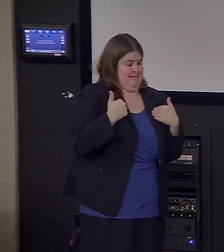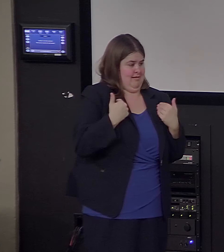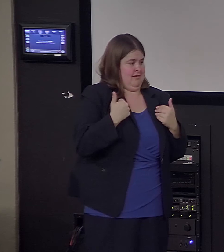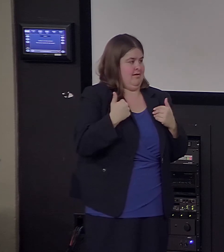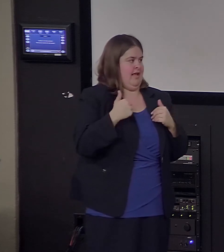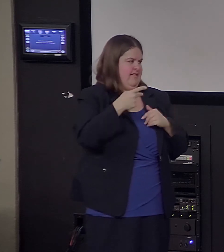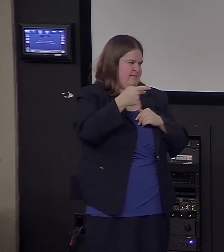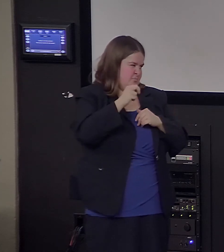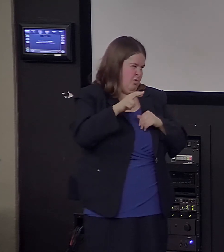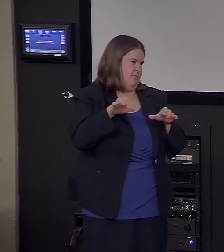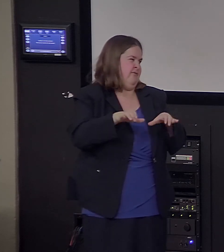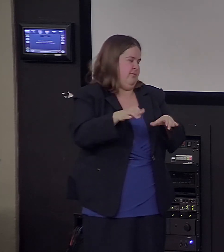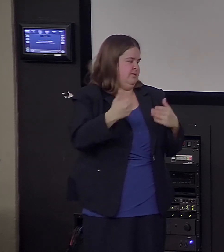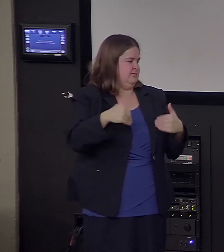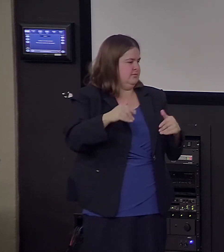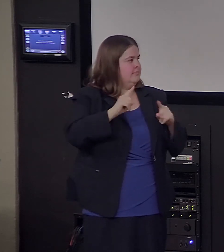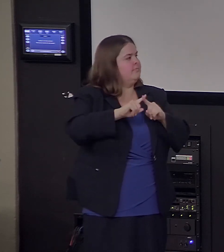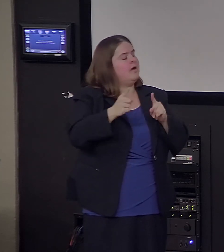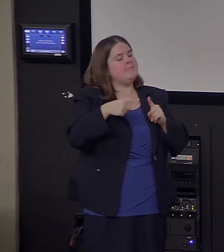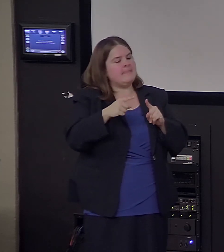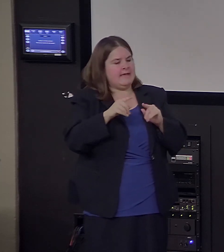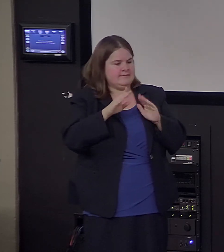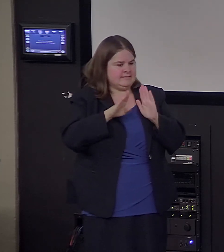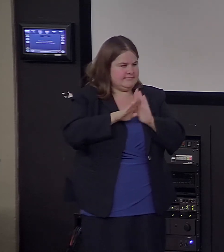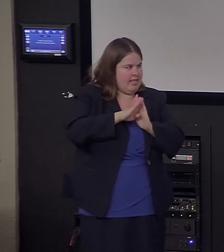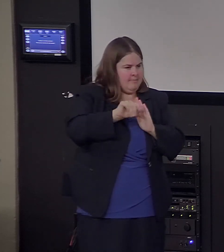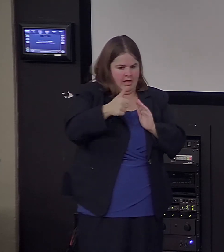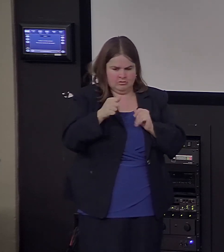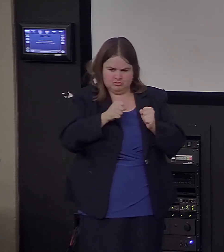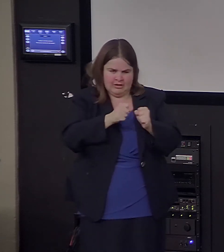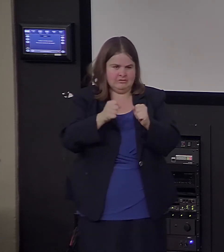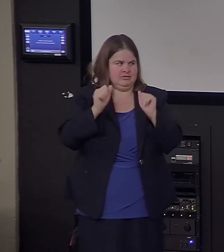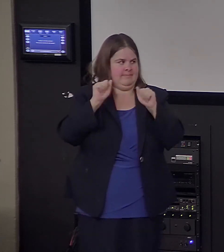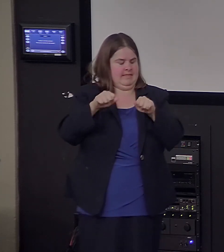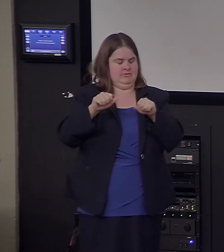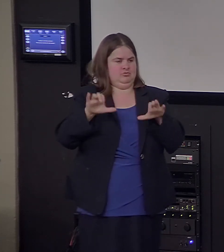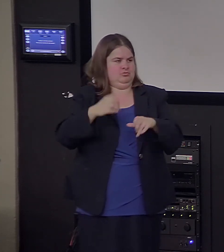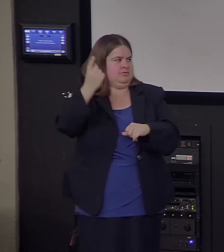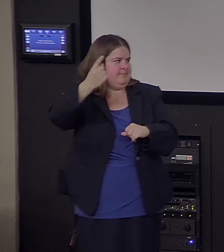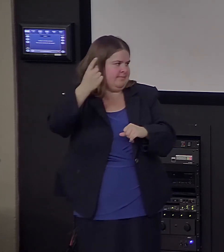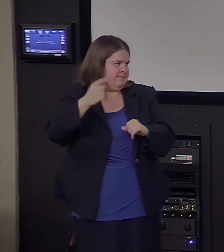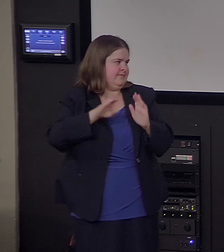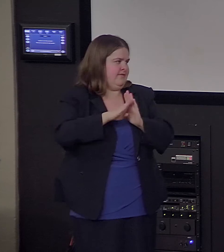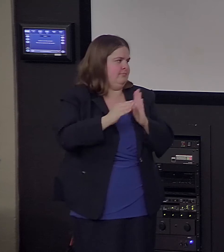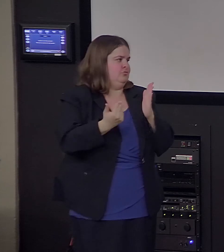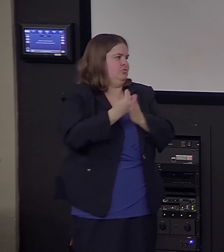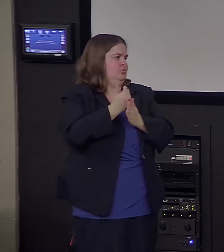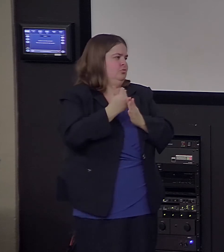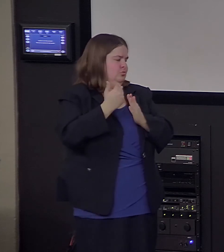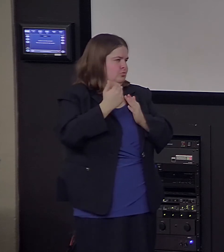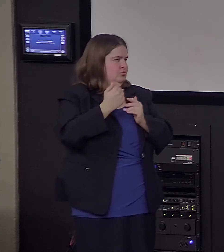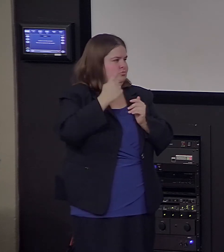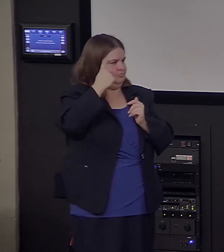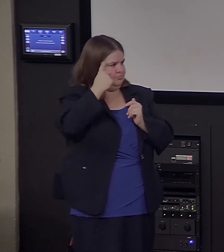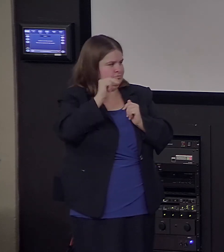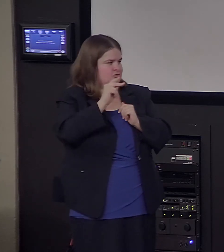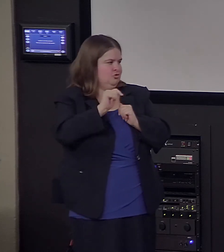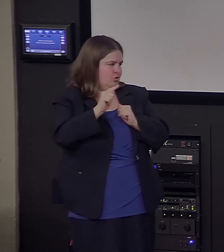that they have developed these compensatory strategies. And compensatory neural network which allow them